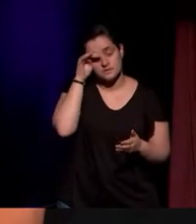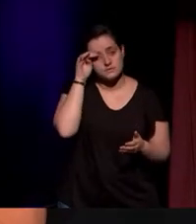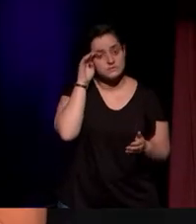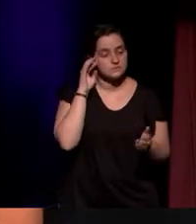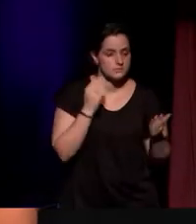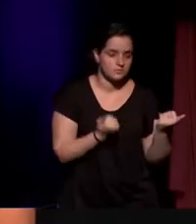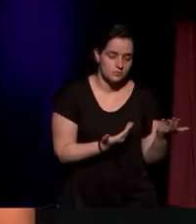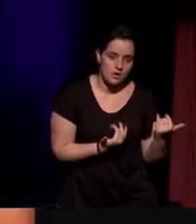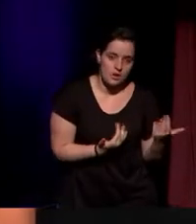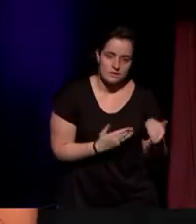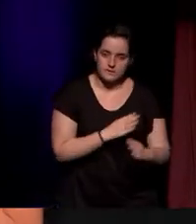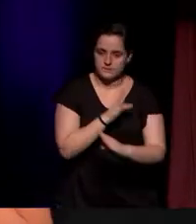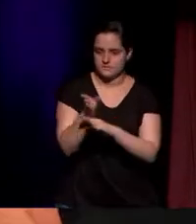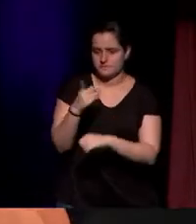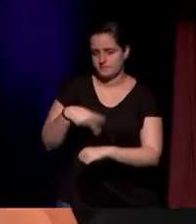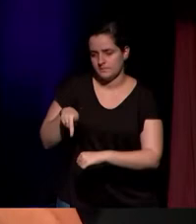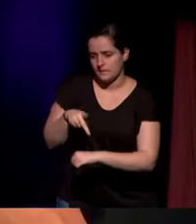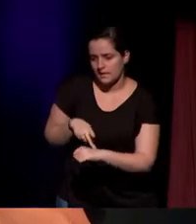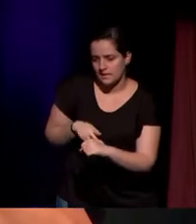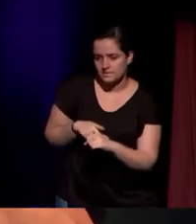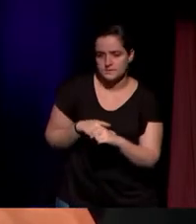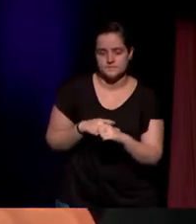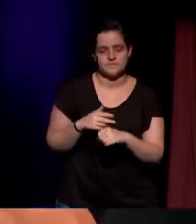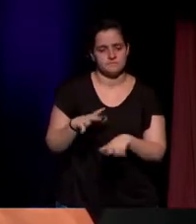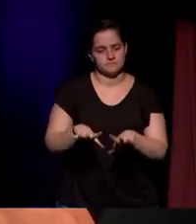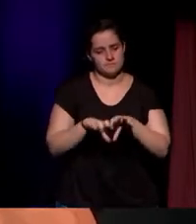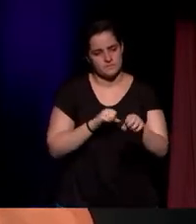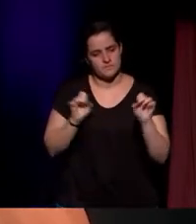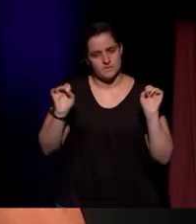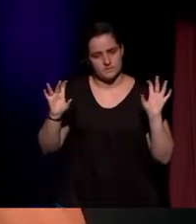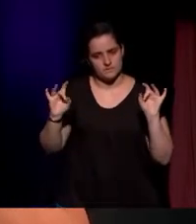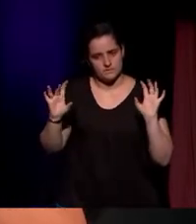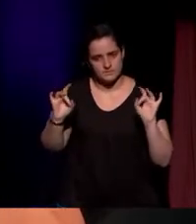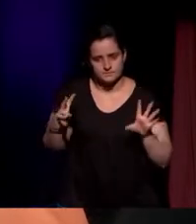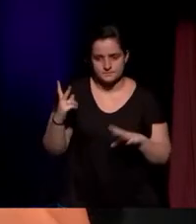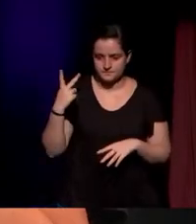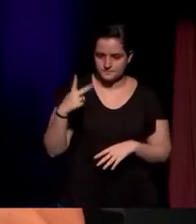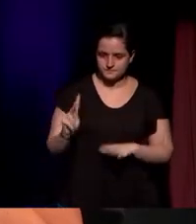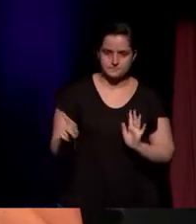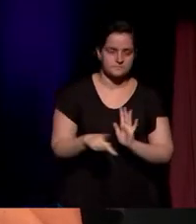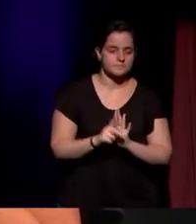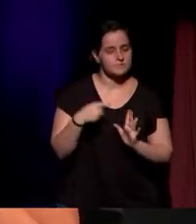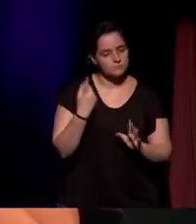specialized in their jurisprudence. and return to their country of origin